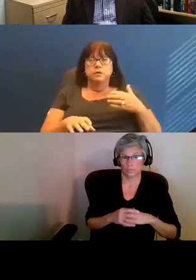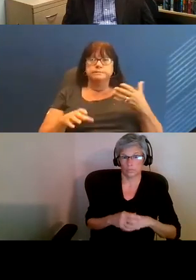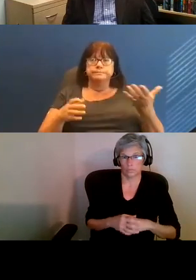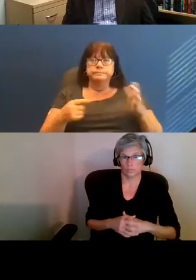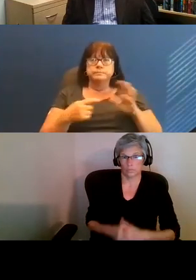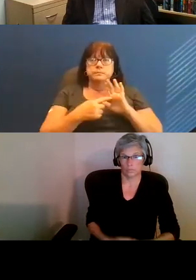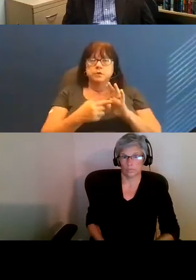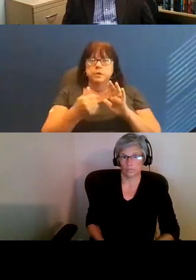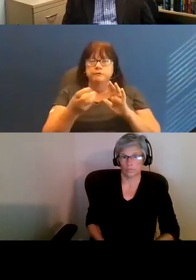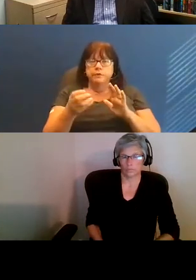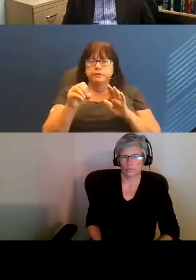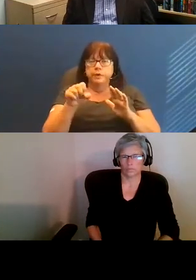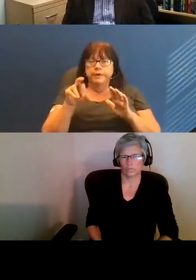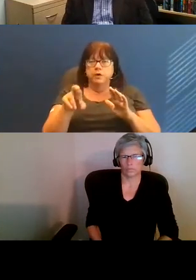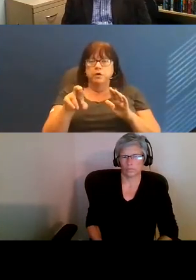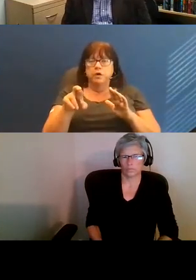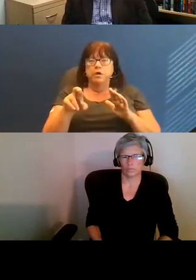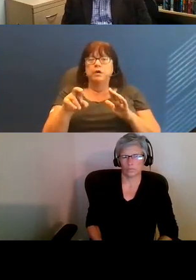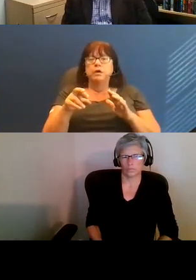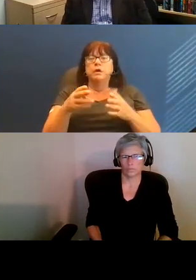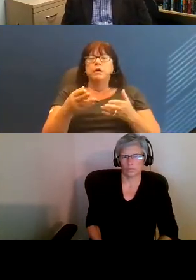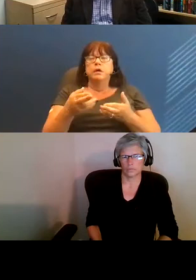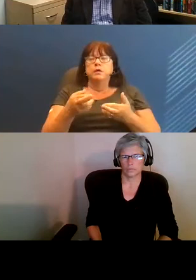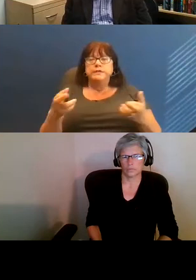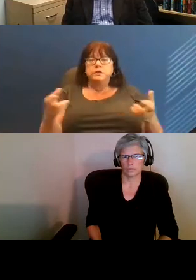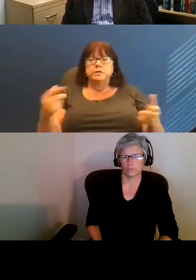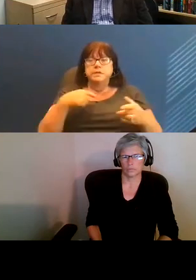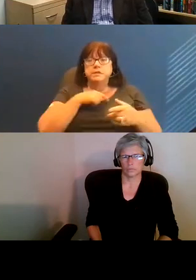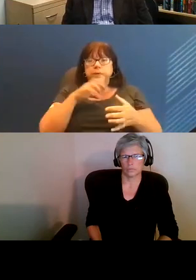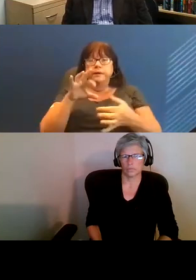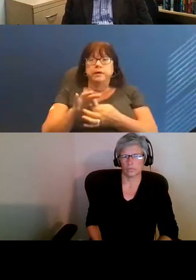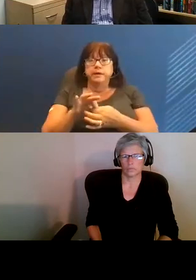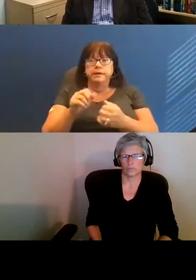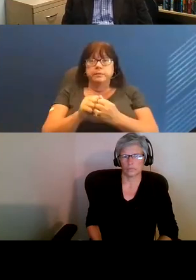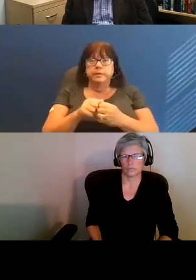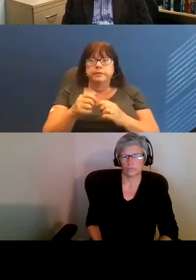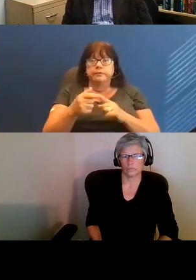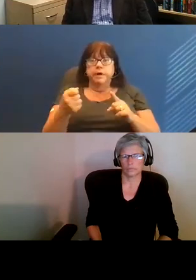of these OER repositories that we linked to from the OER guide. So let me go back over to my guide,